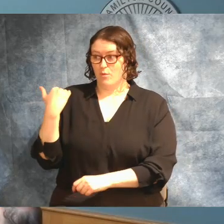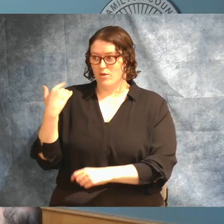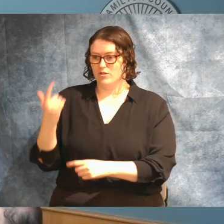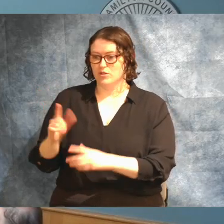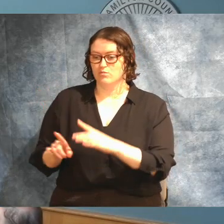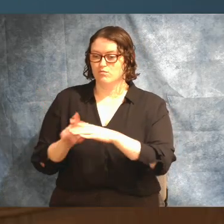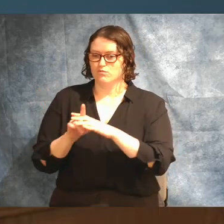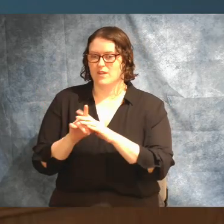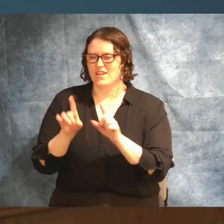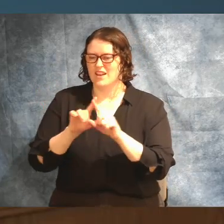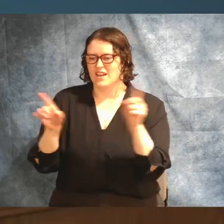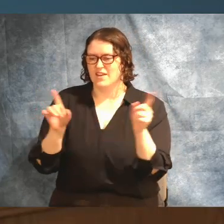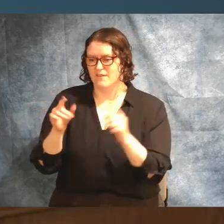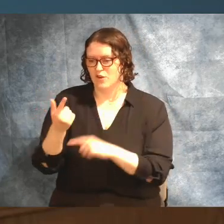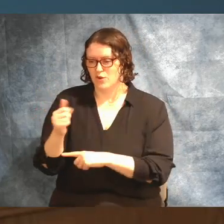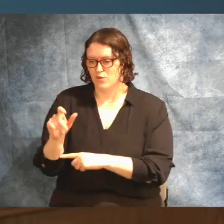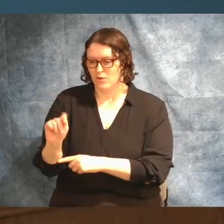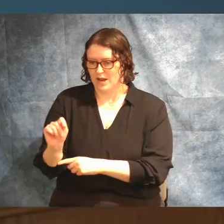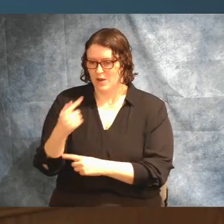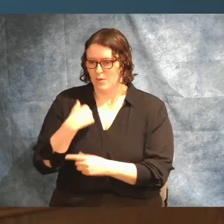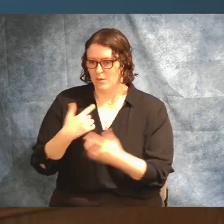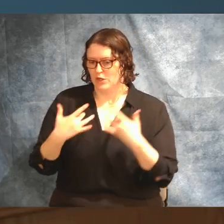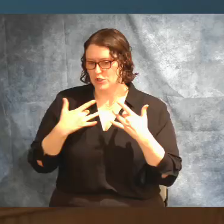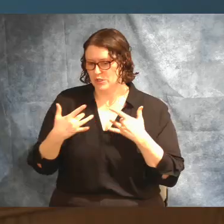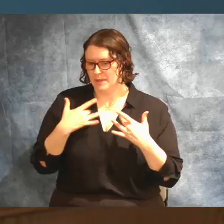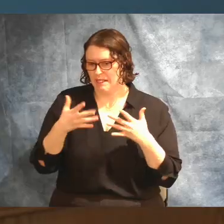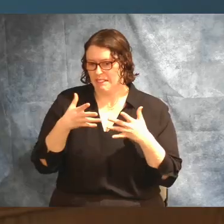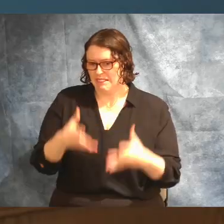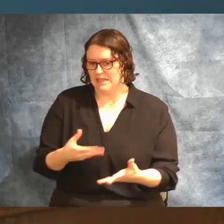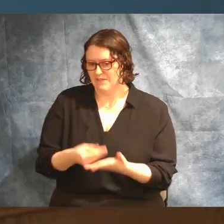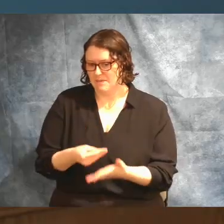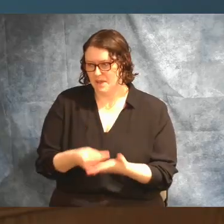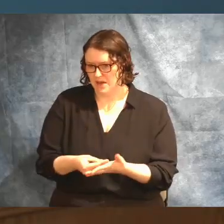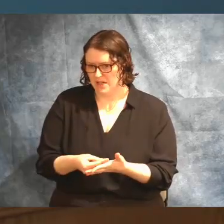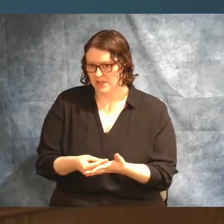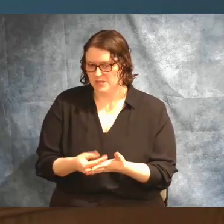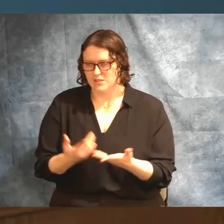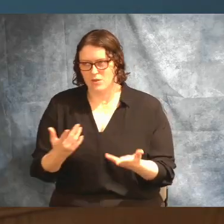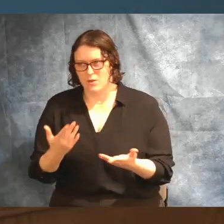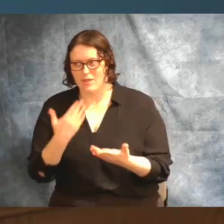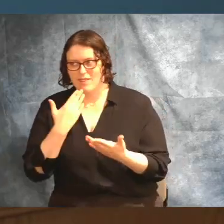concerned about leaving monies on the table. So, I certainly wanted to appreciate the fact that